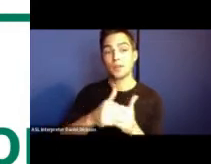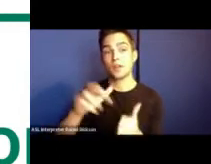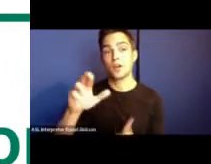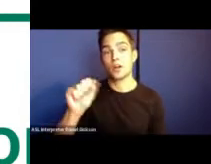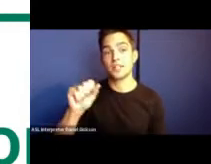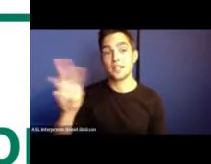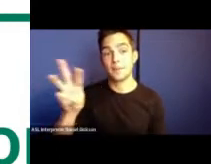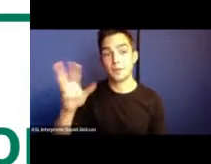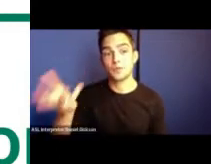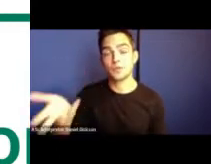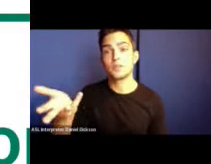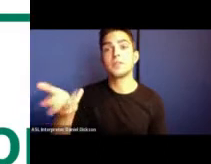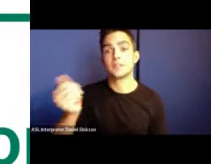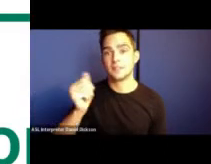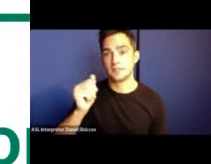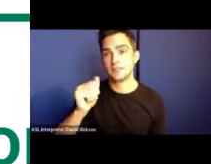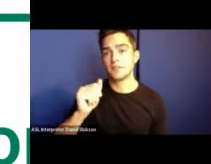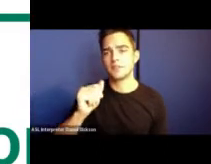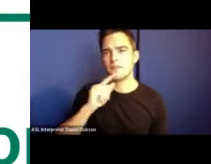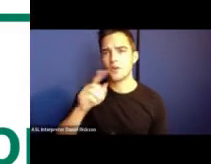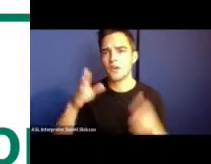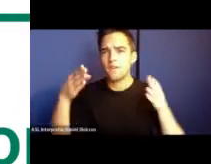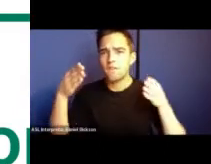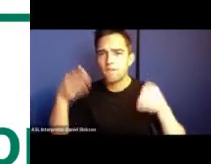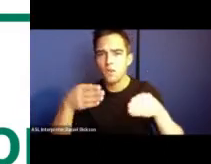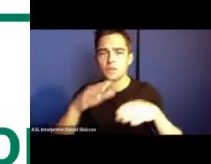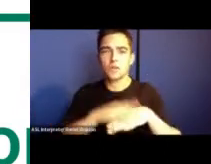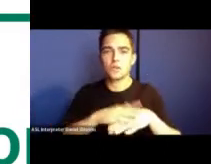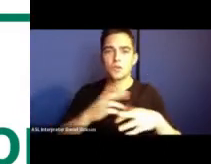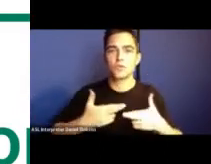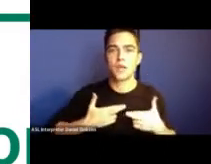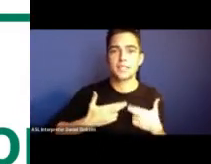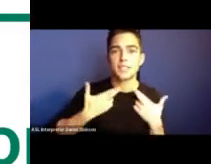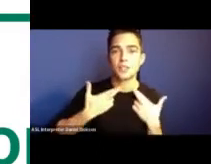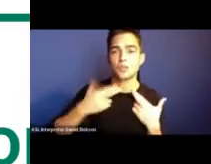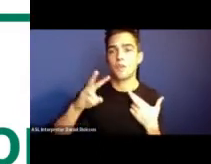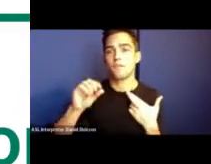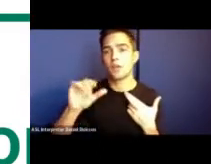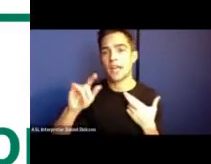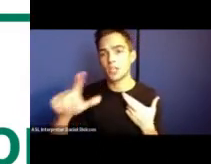was very focused on residential and vocational services because